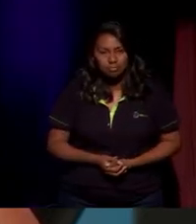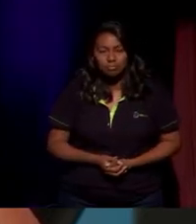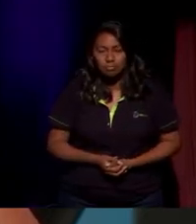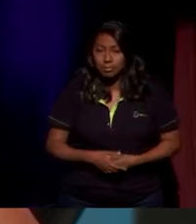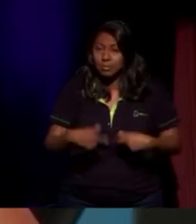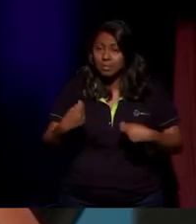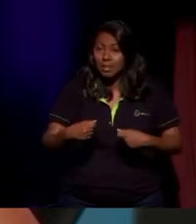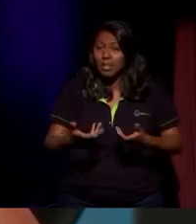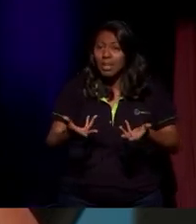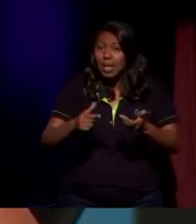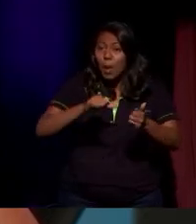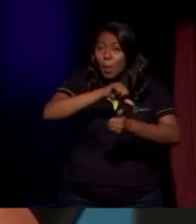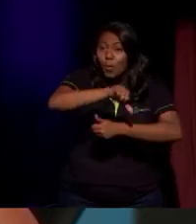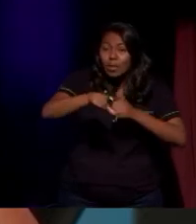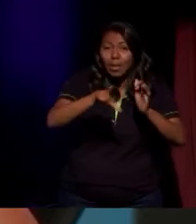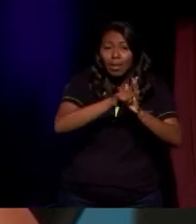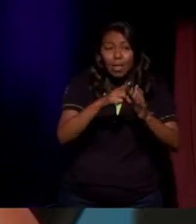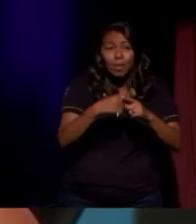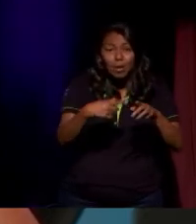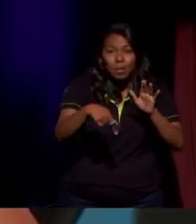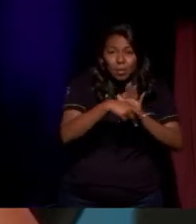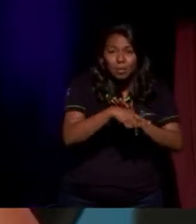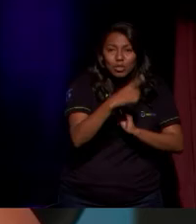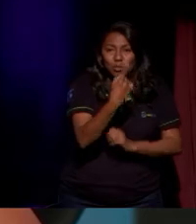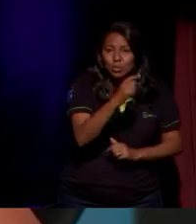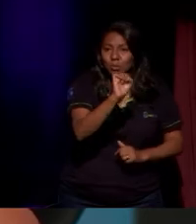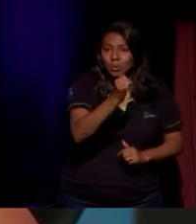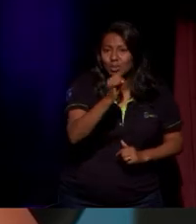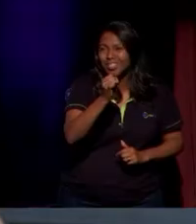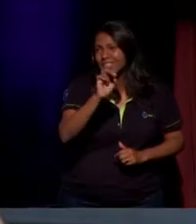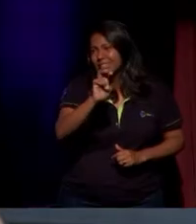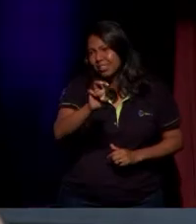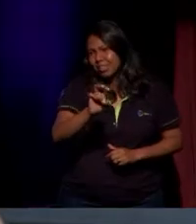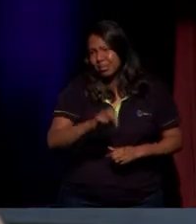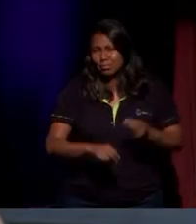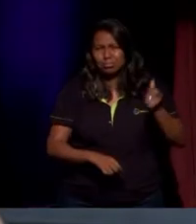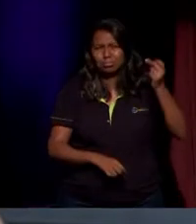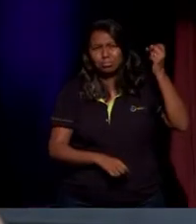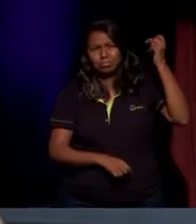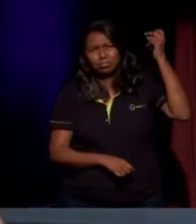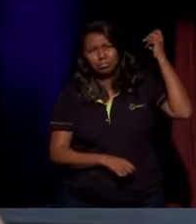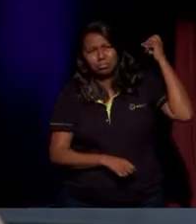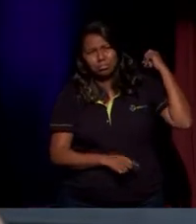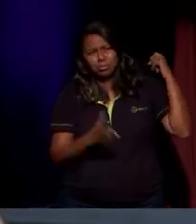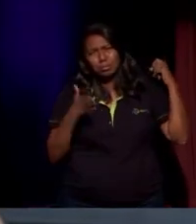the Penal Code of 1885, from the time of the Berlin Conference,